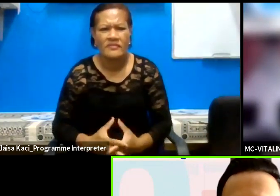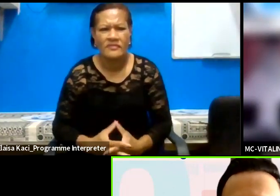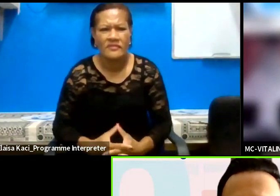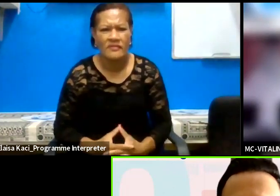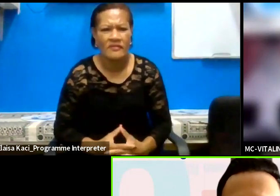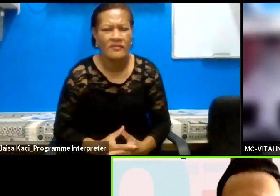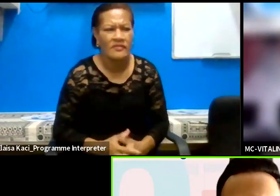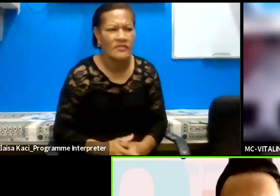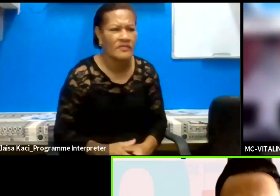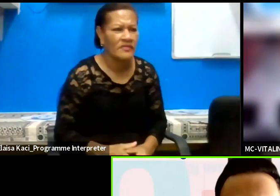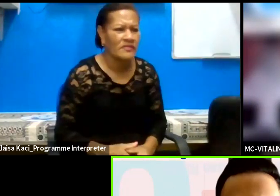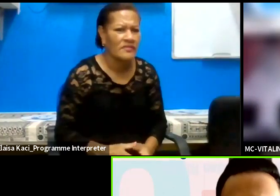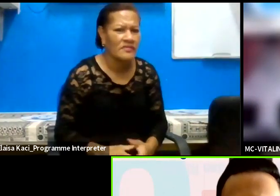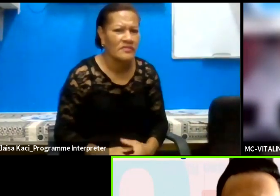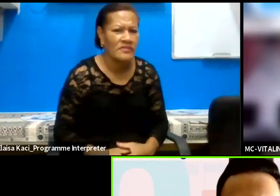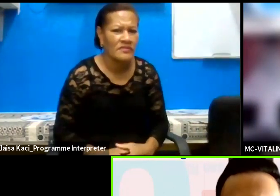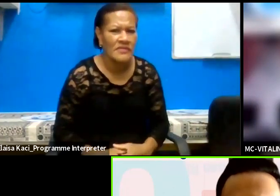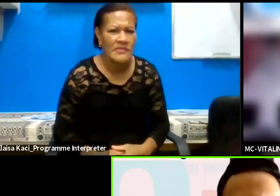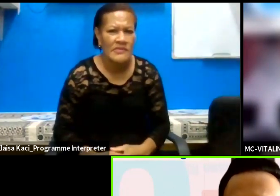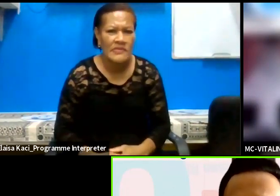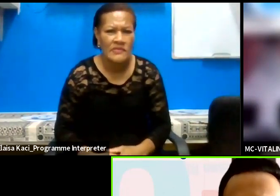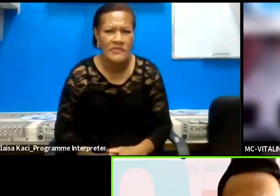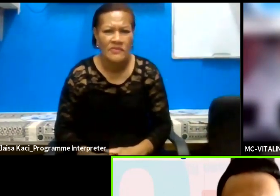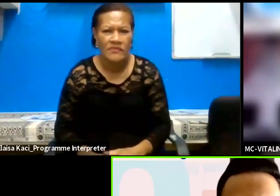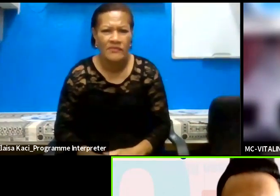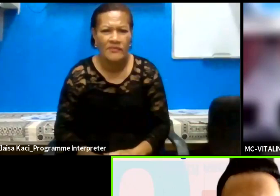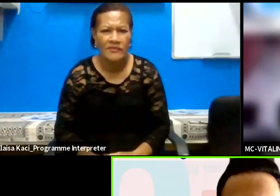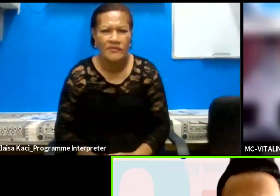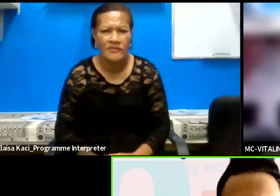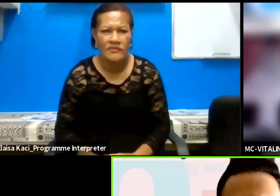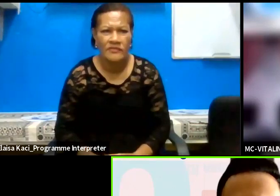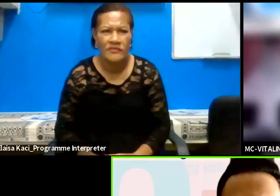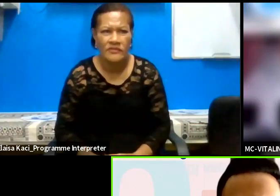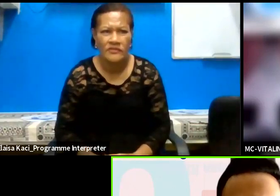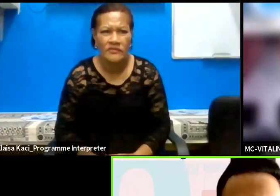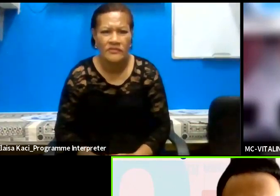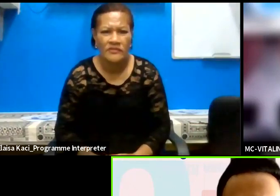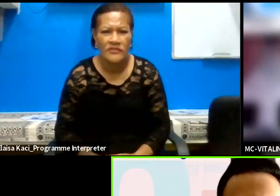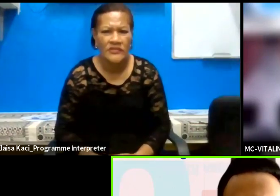evaluation form you can find in the chat box